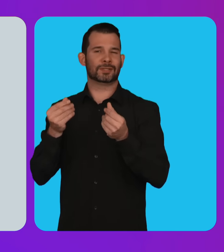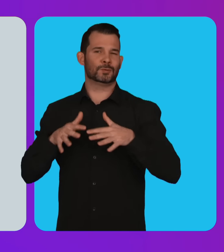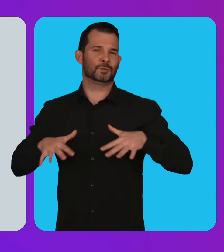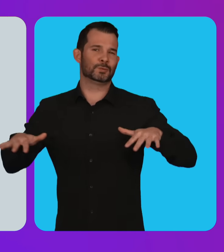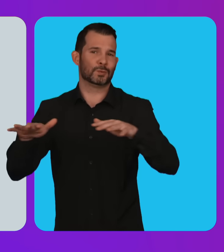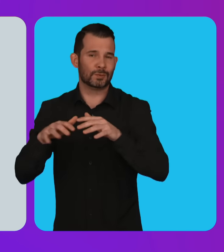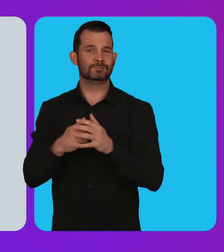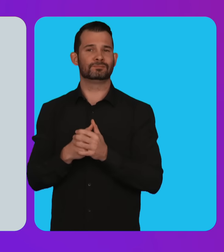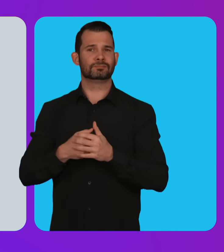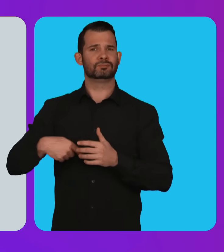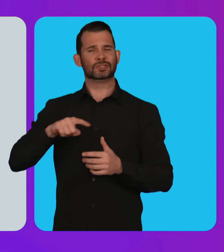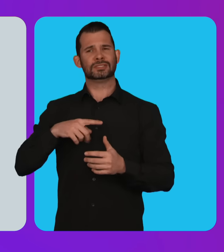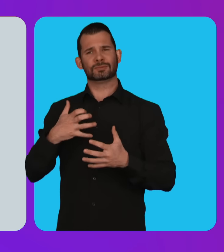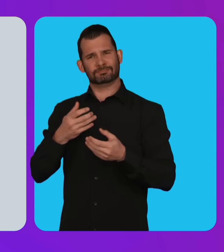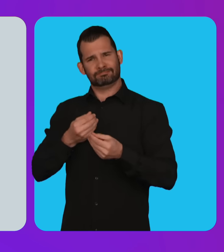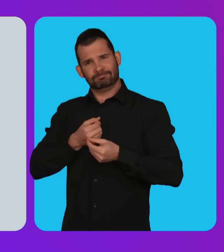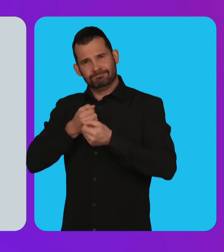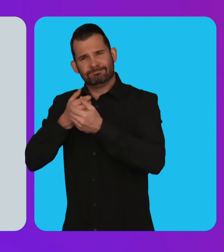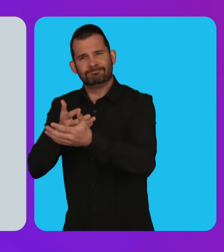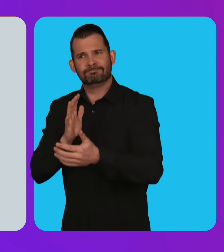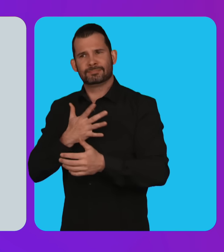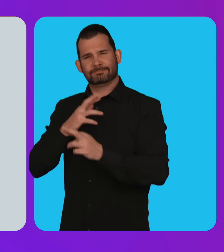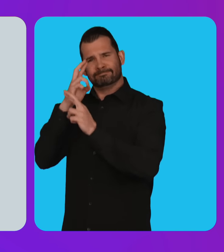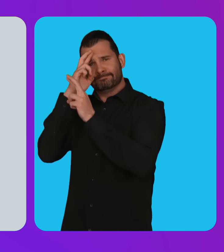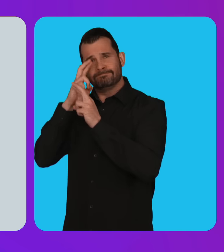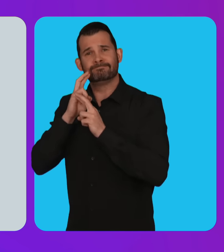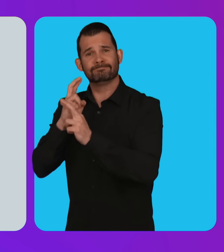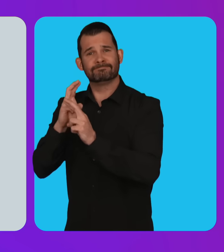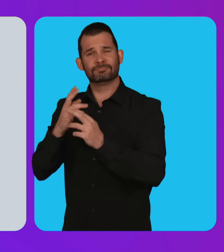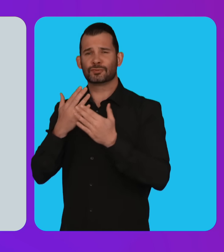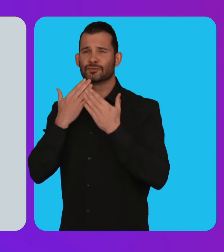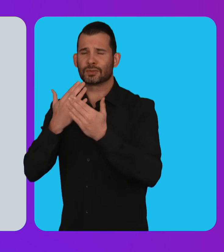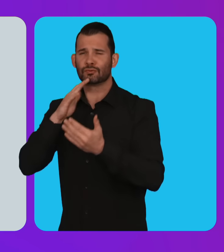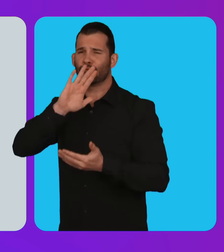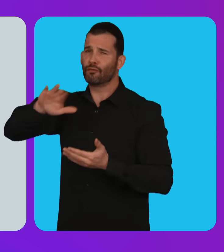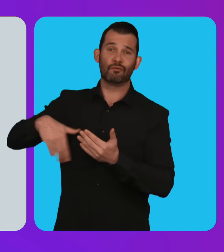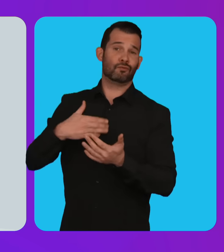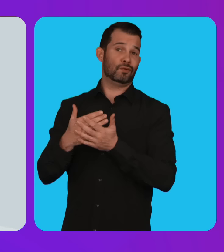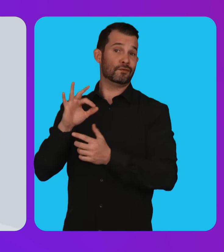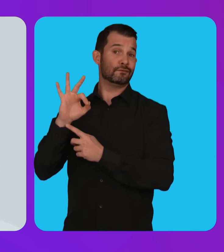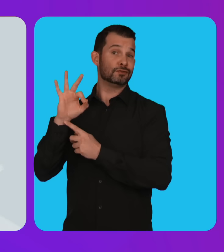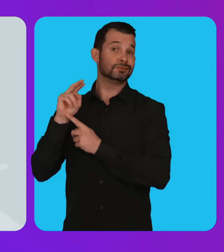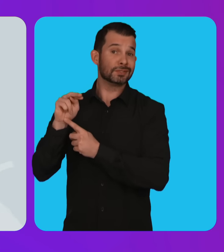historic and ongoing harms of colonization. Our stations are located across the country